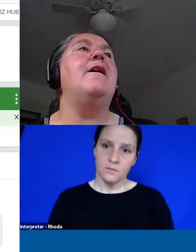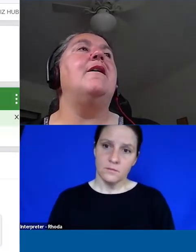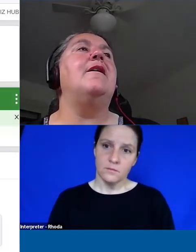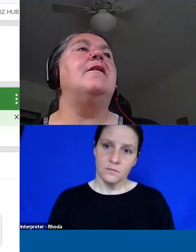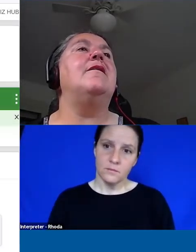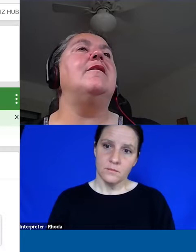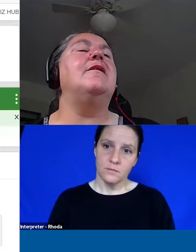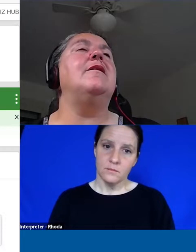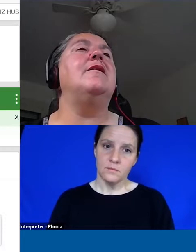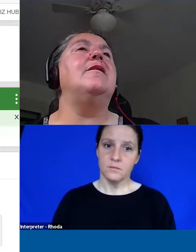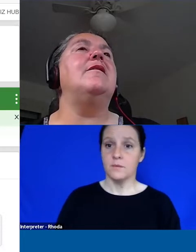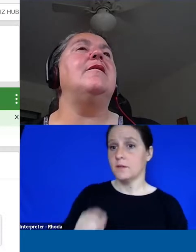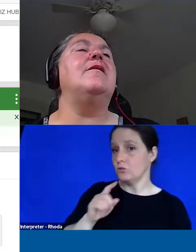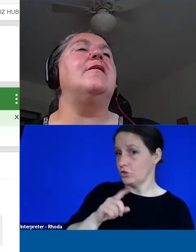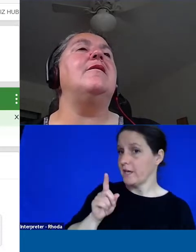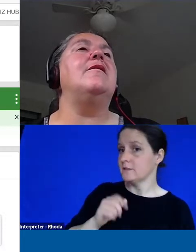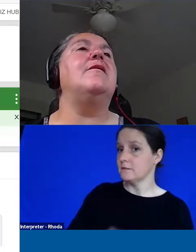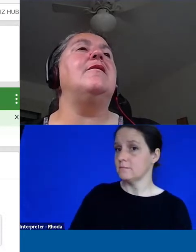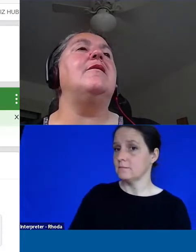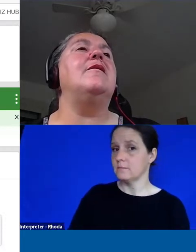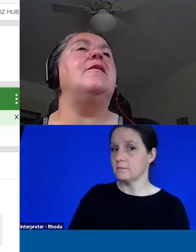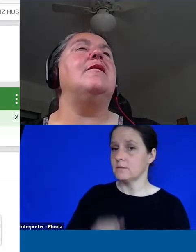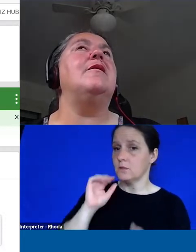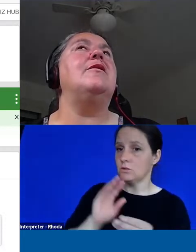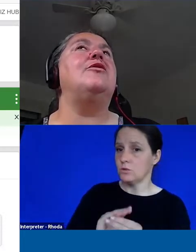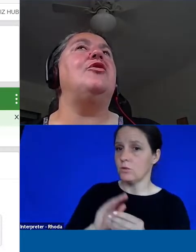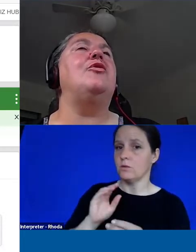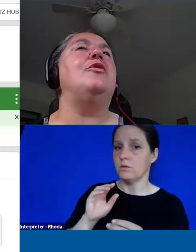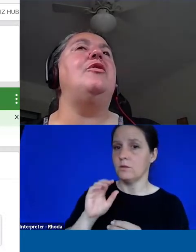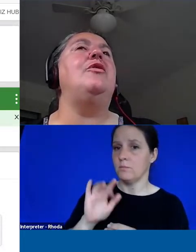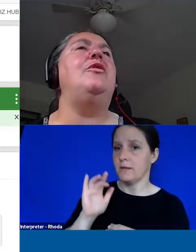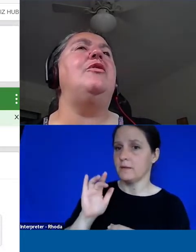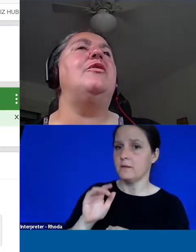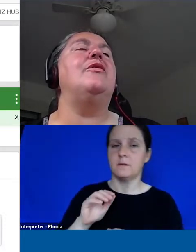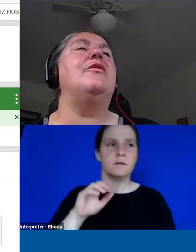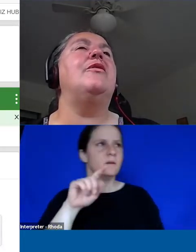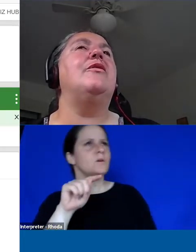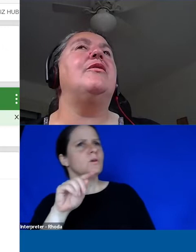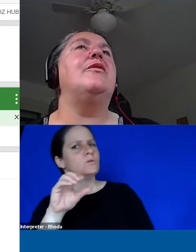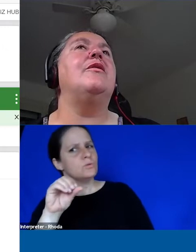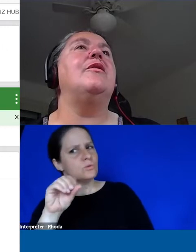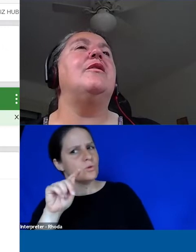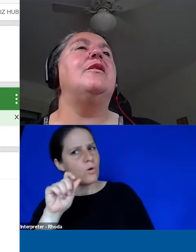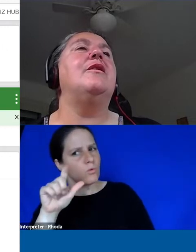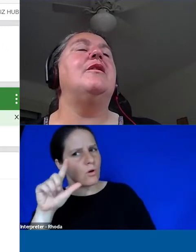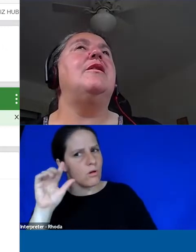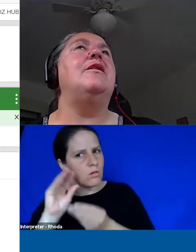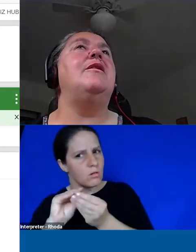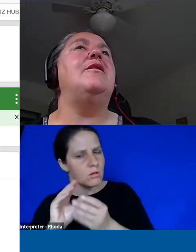Checked. Total radio button check two of three. Total. [Screen Reader] Both radio button check three of--